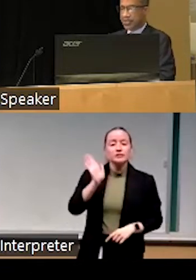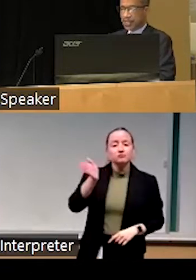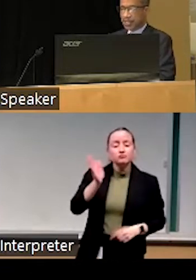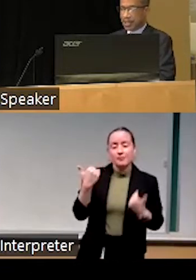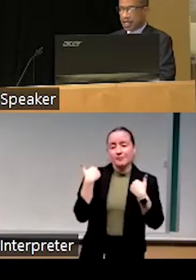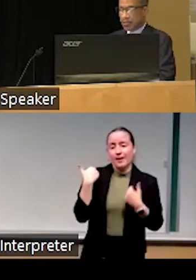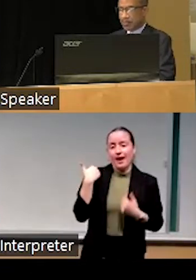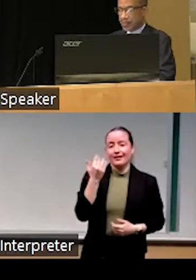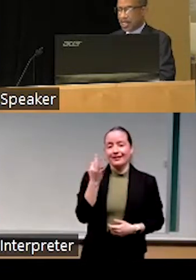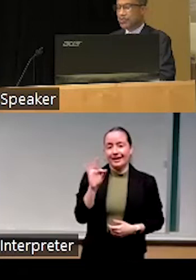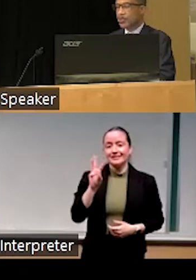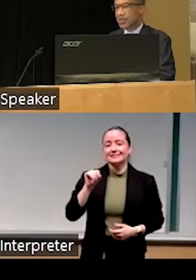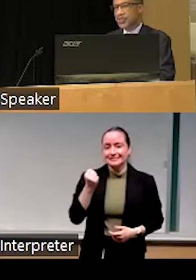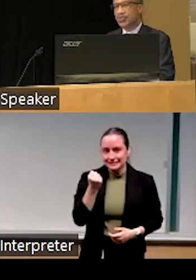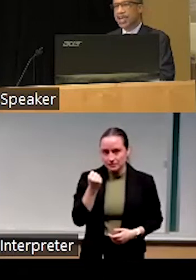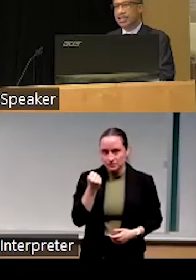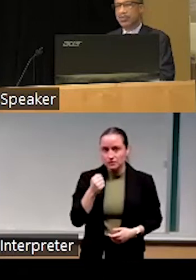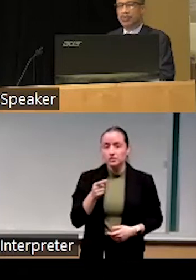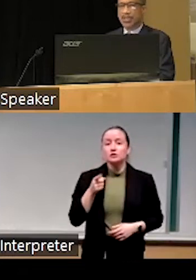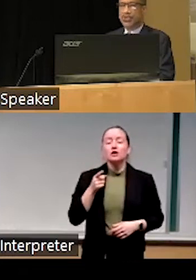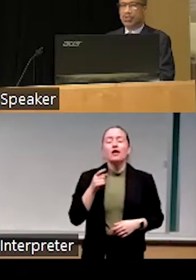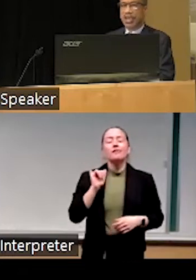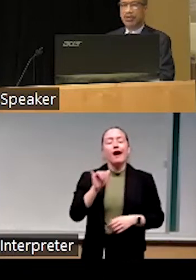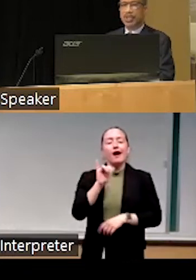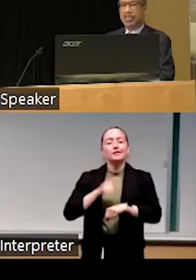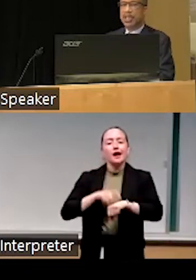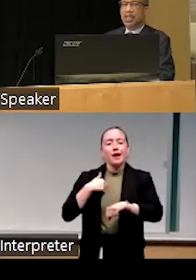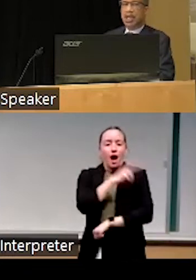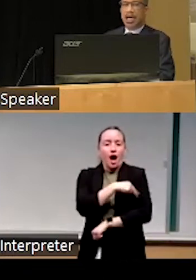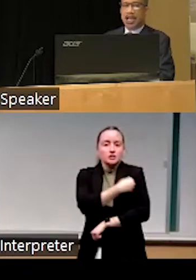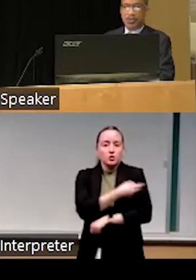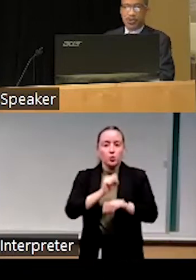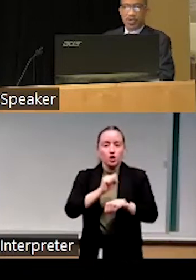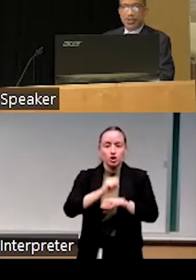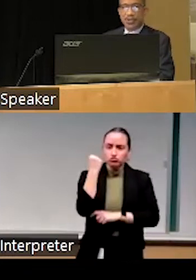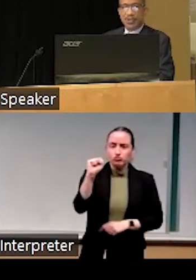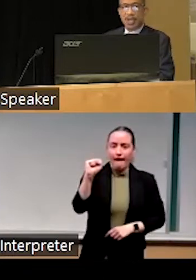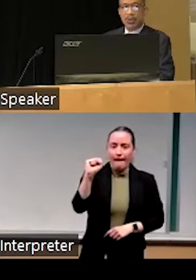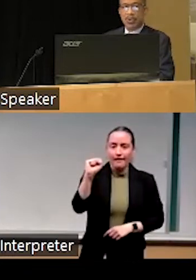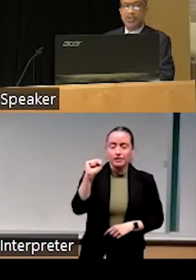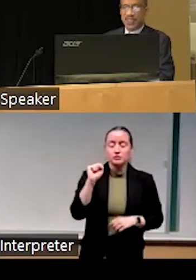um to the hospital workers strike that was a major strike in which hospital workers uh what